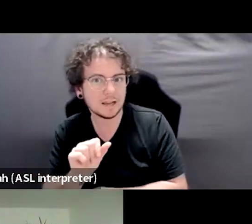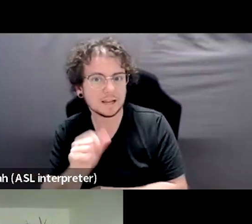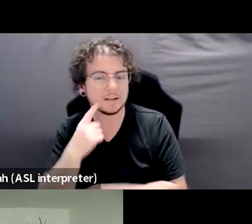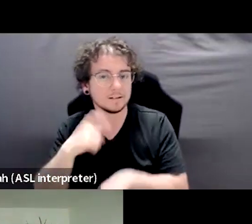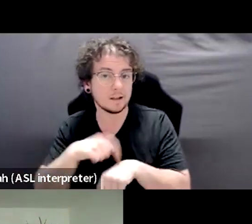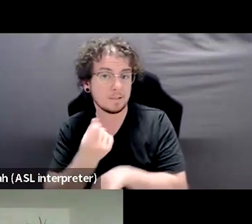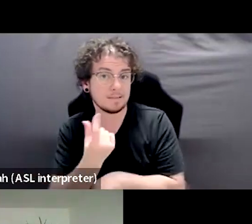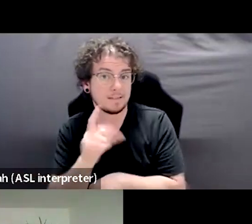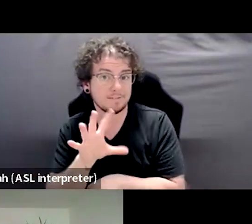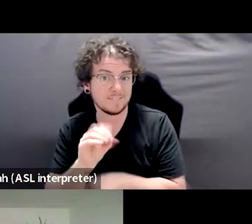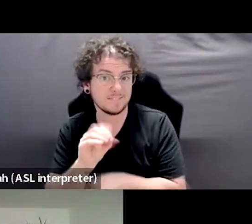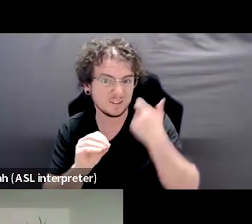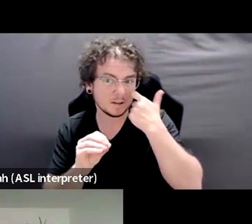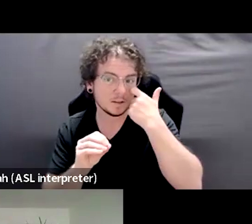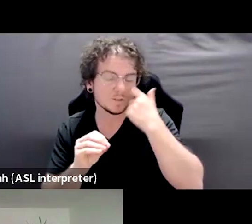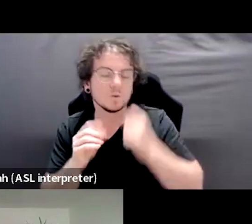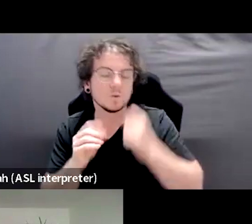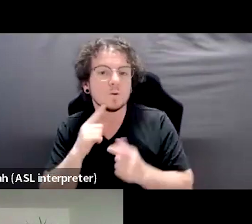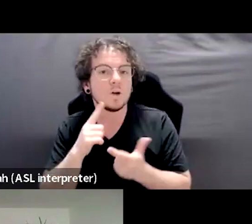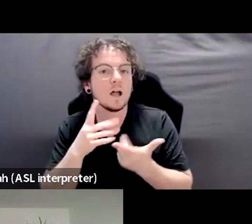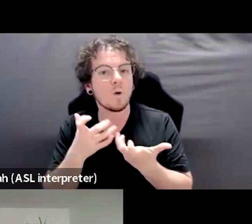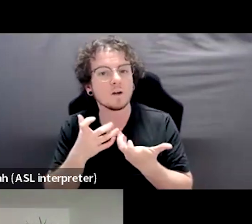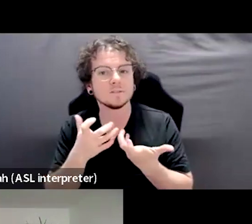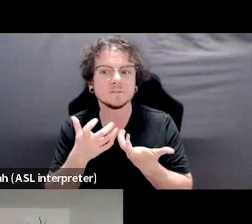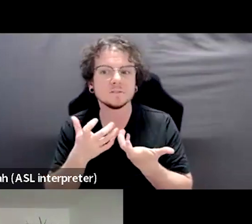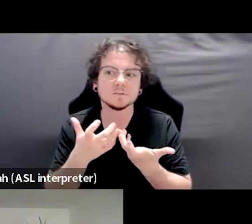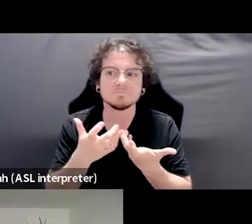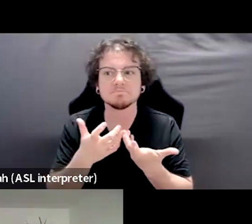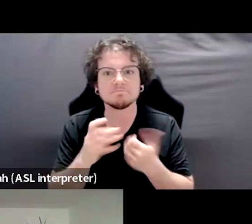I just want to touch on one thing that actually wasn't in the questions that we had previously